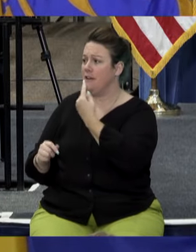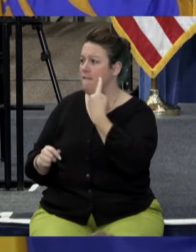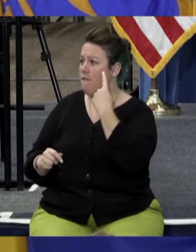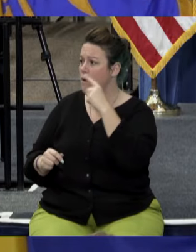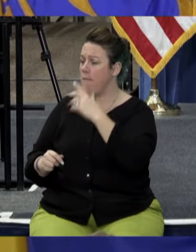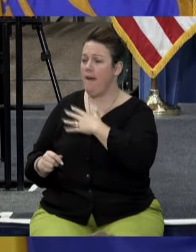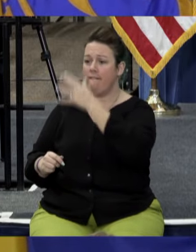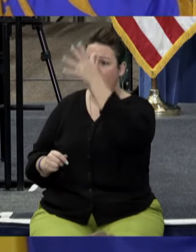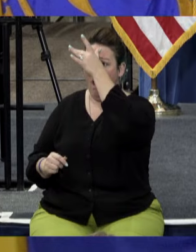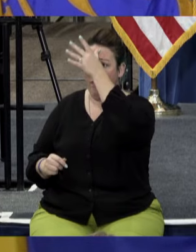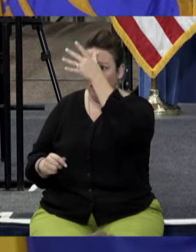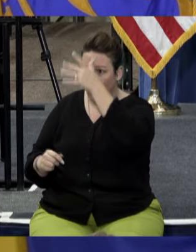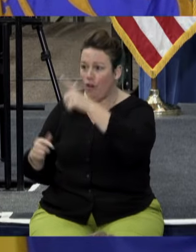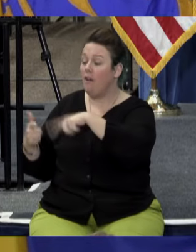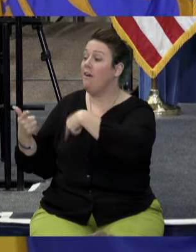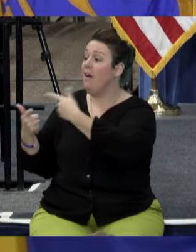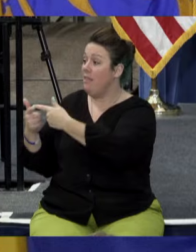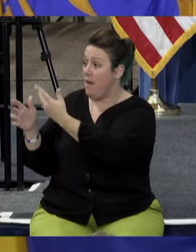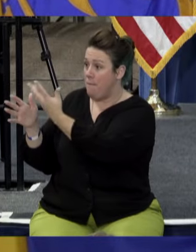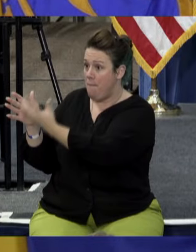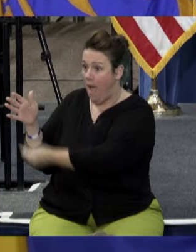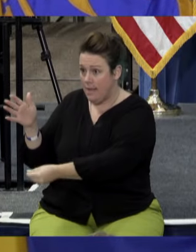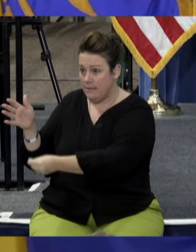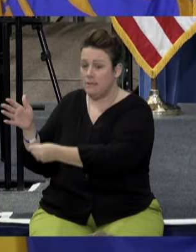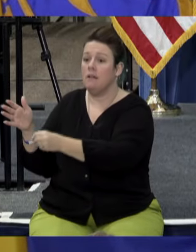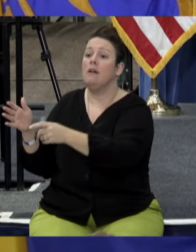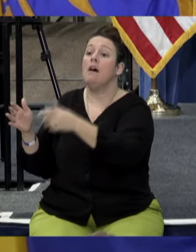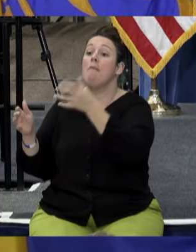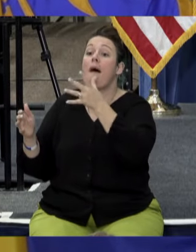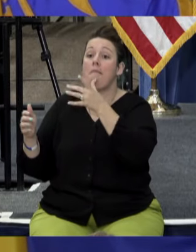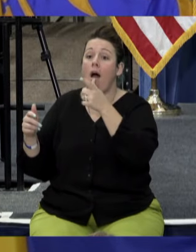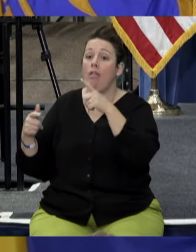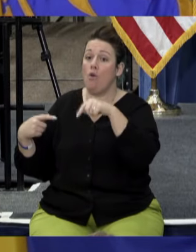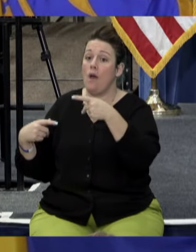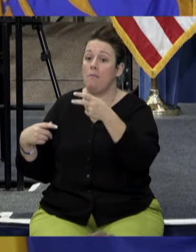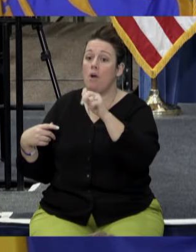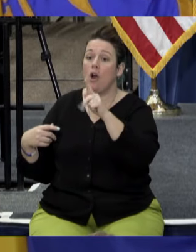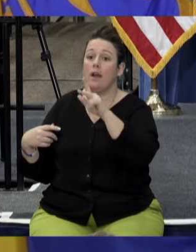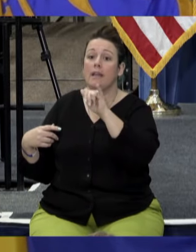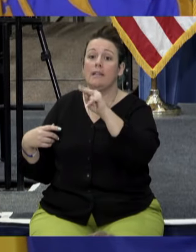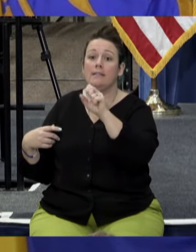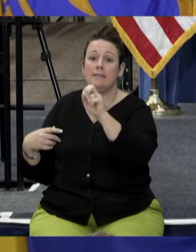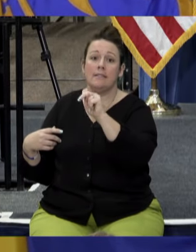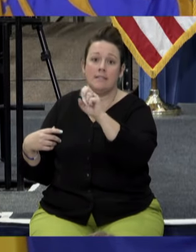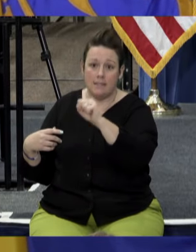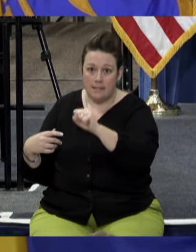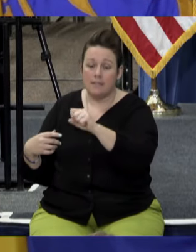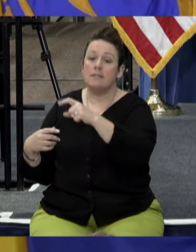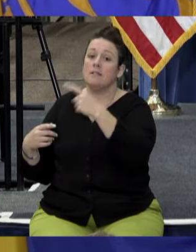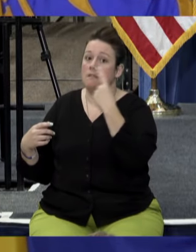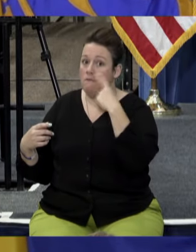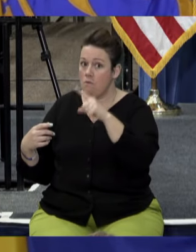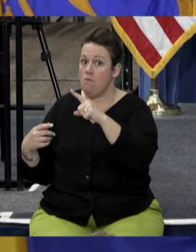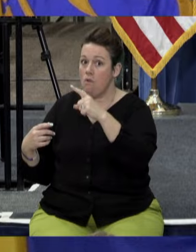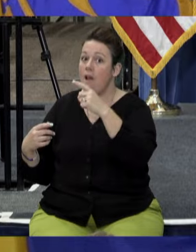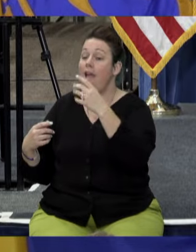the care for my mom, who had had Parkinson's for over 40 years, and then Parkinsonian dementia,